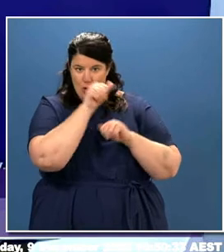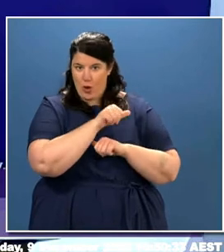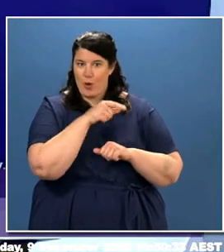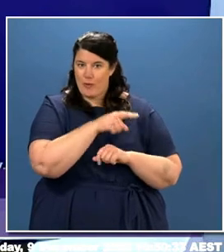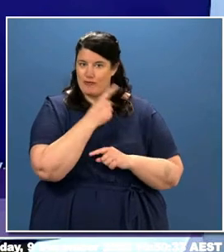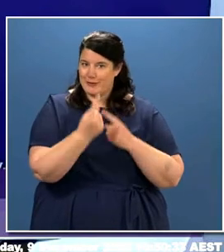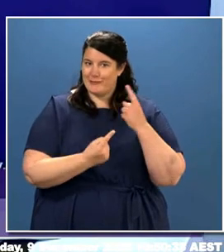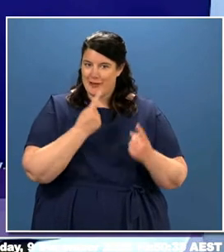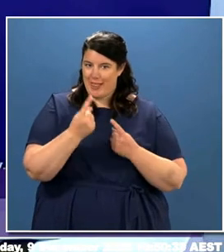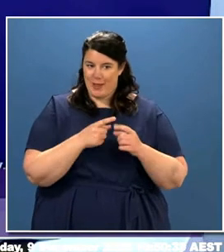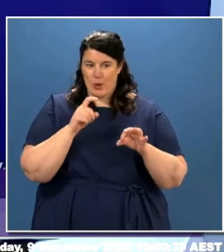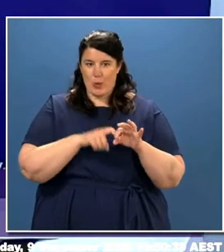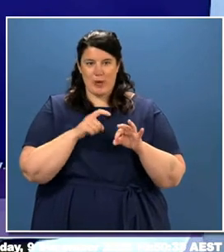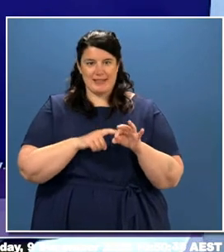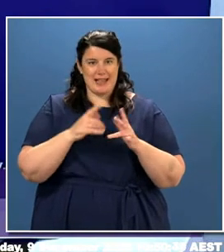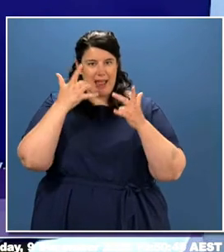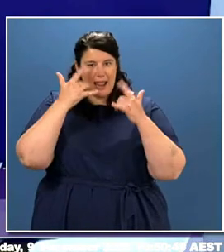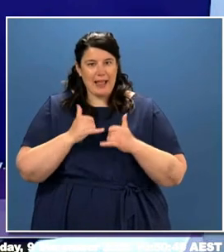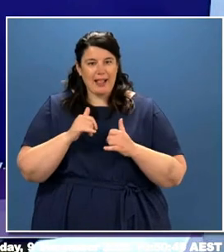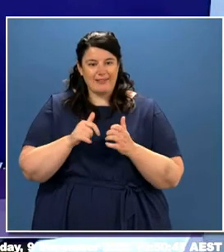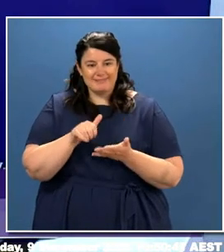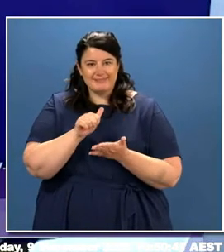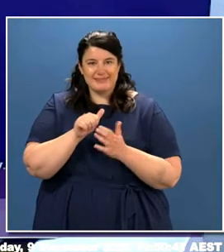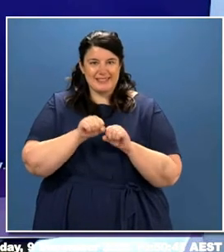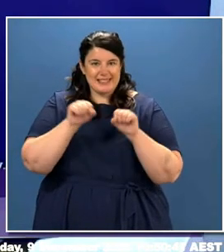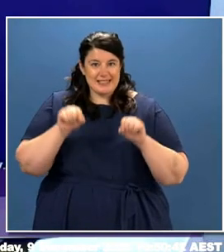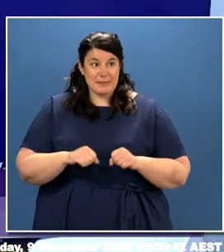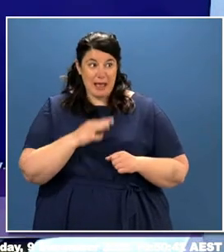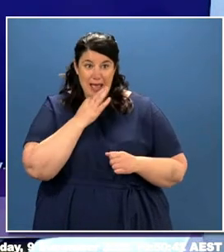the Queensland legal system, and I will ask her if she has any questions.